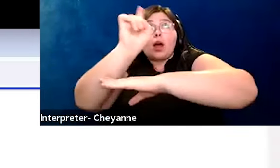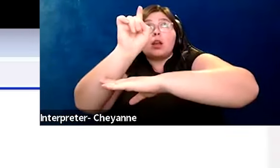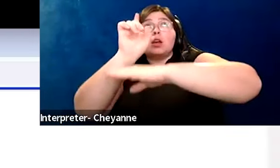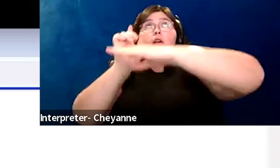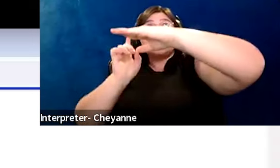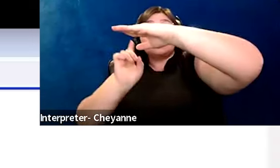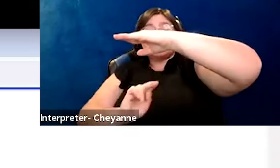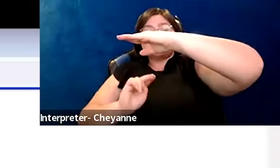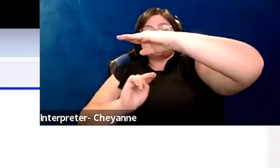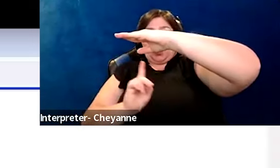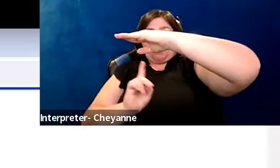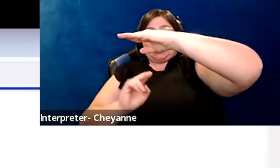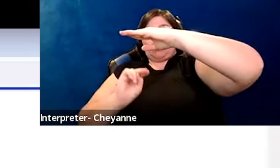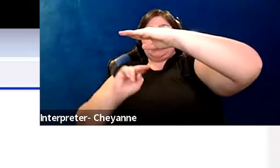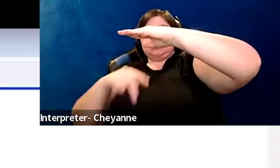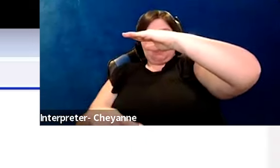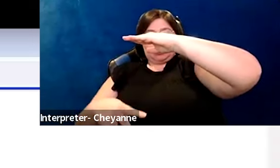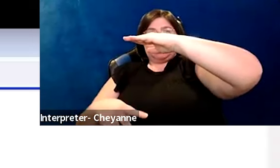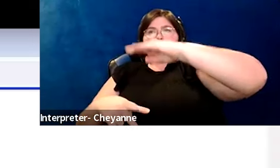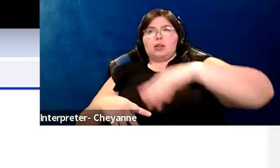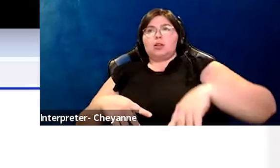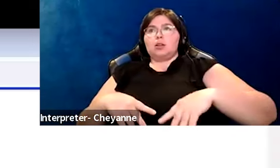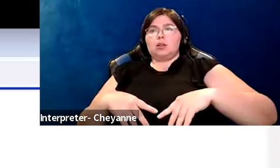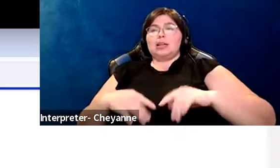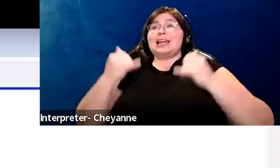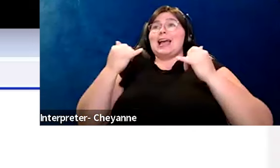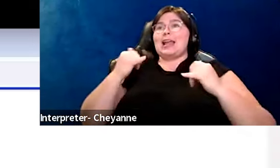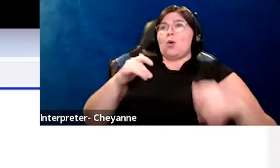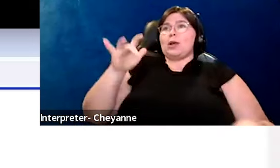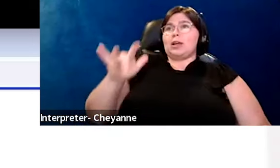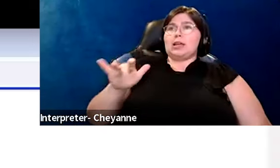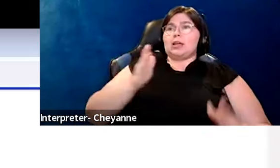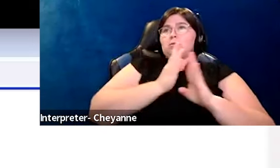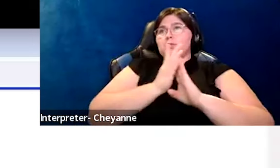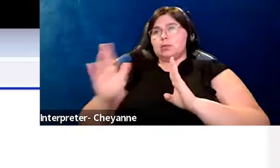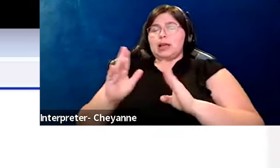n sub p. Now we are moving on. s equals 1 to n